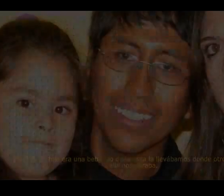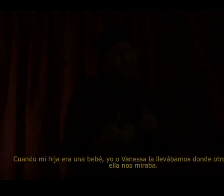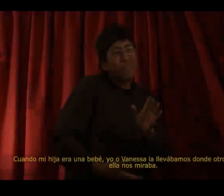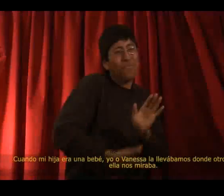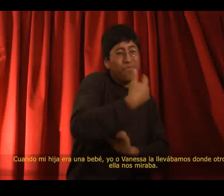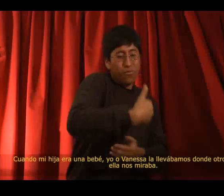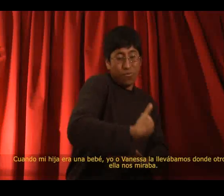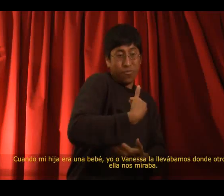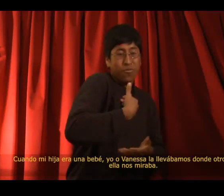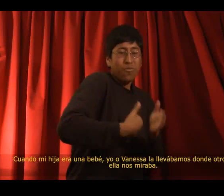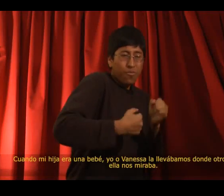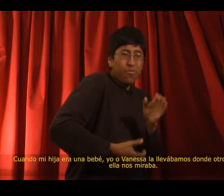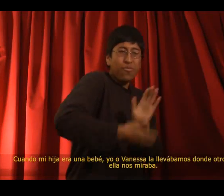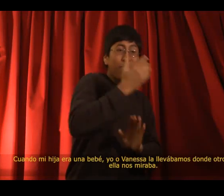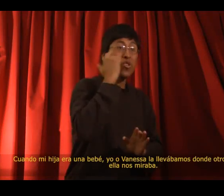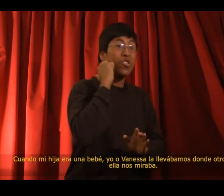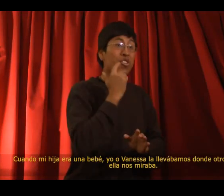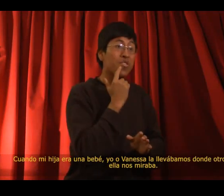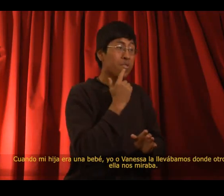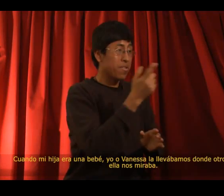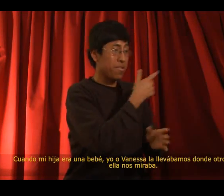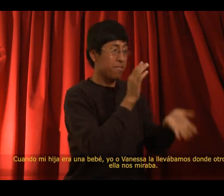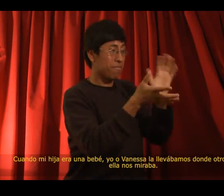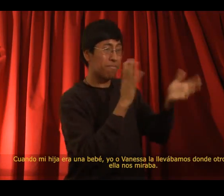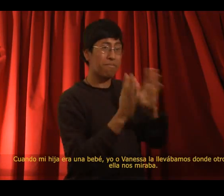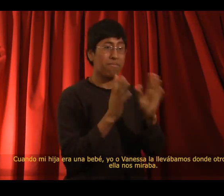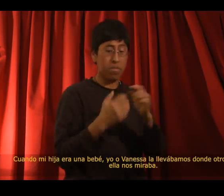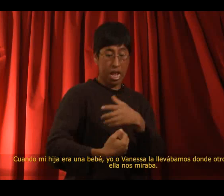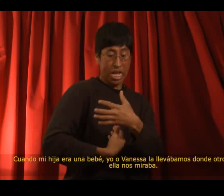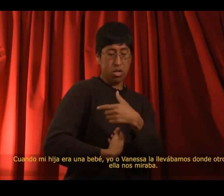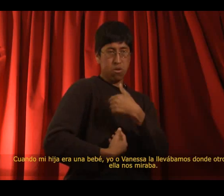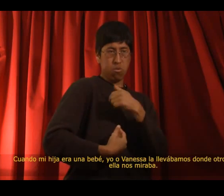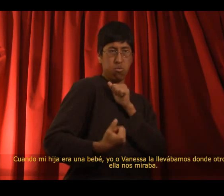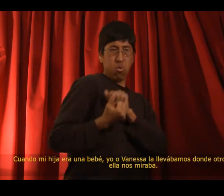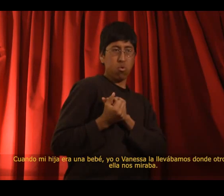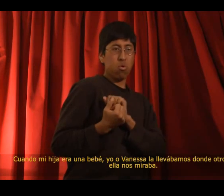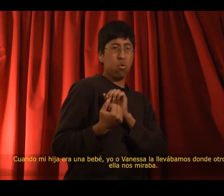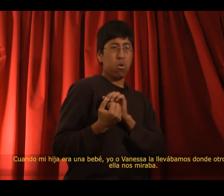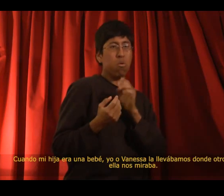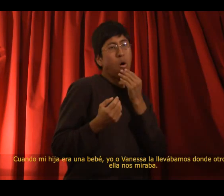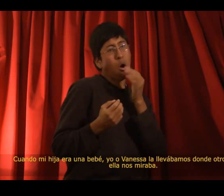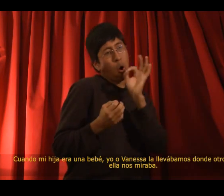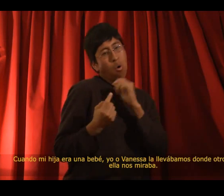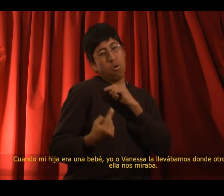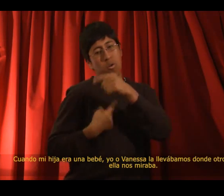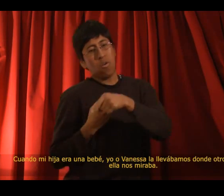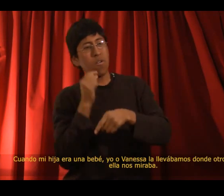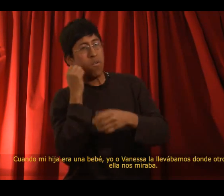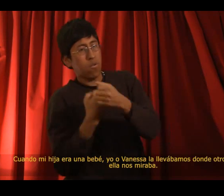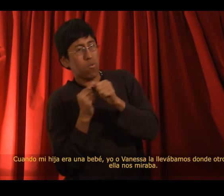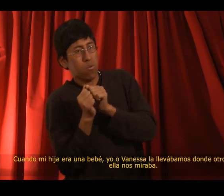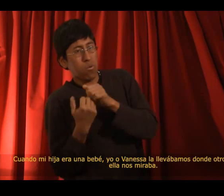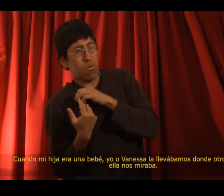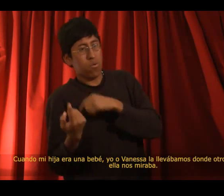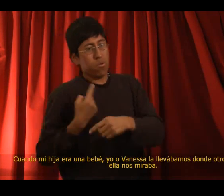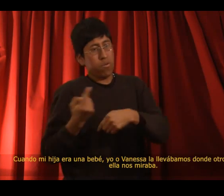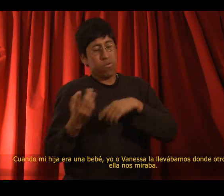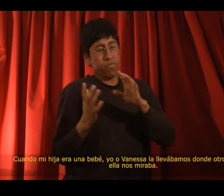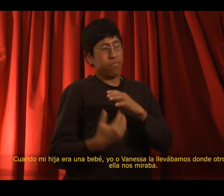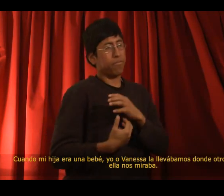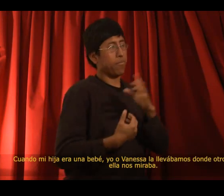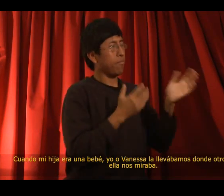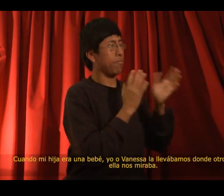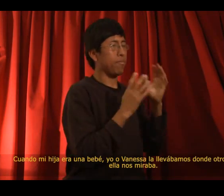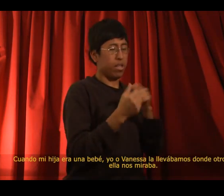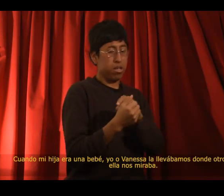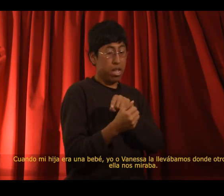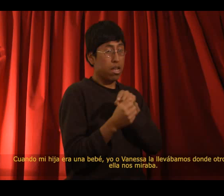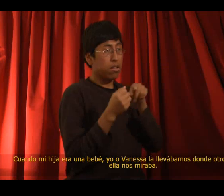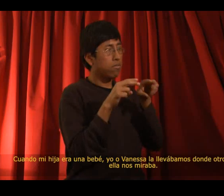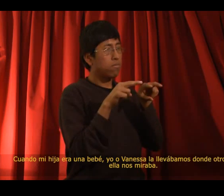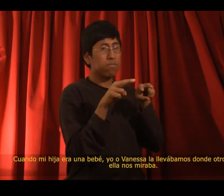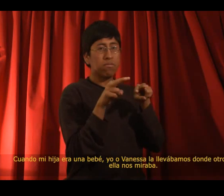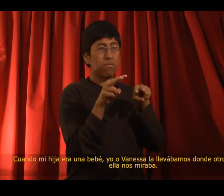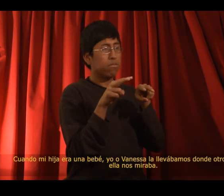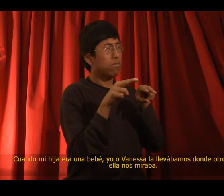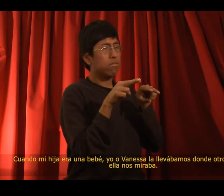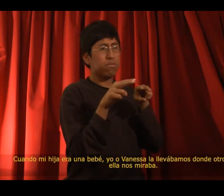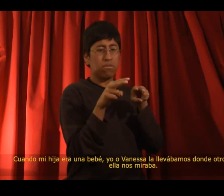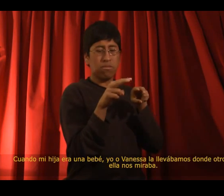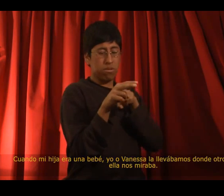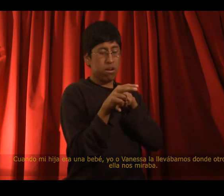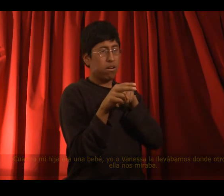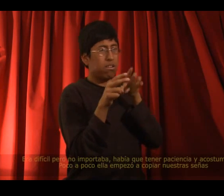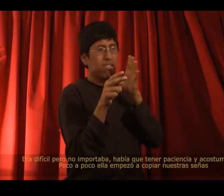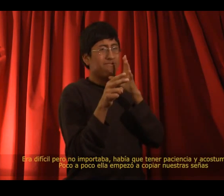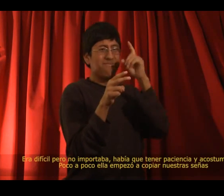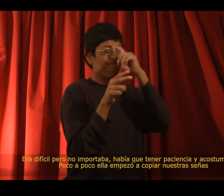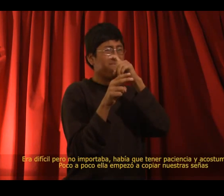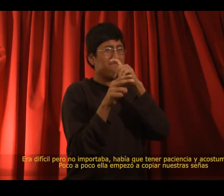When my daughter was a baby, Vanessa or I would bring her when we went to see other deaf people and she would watch us.